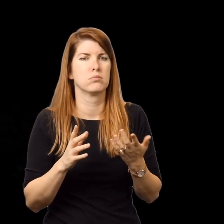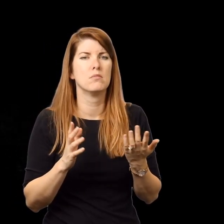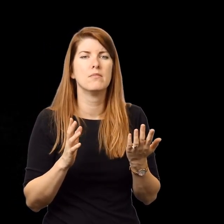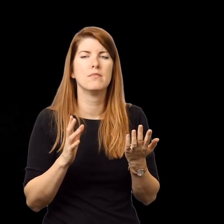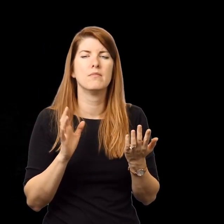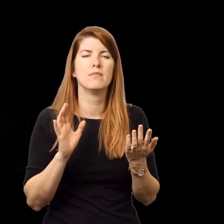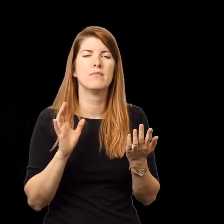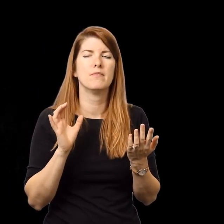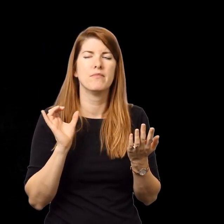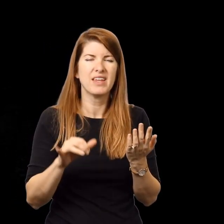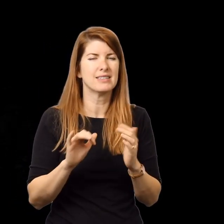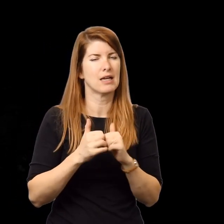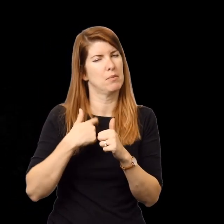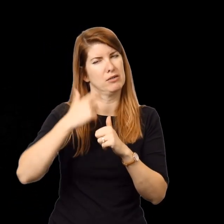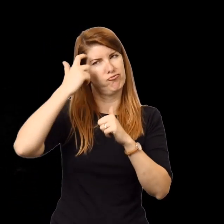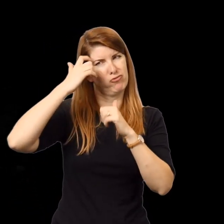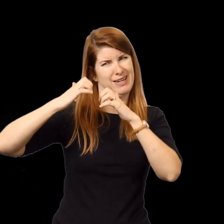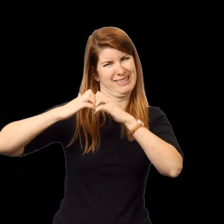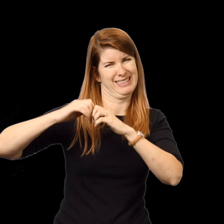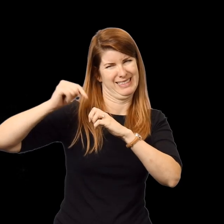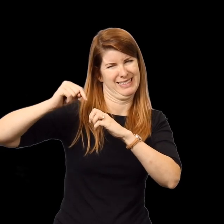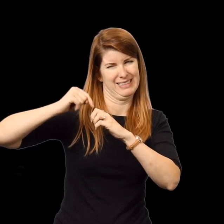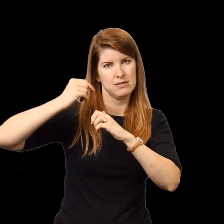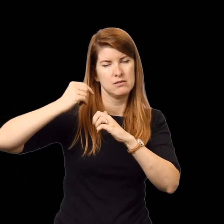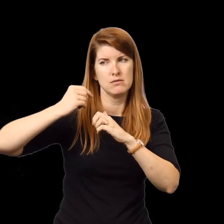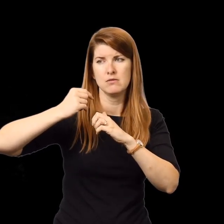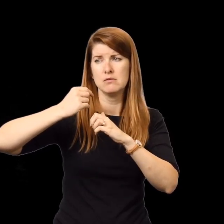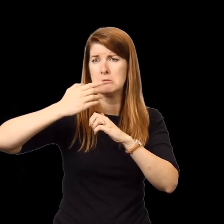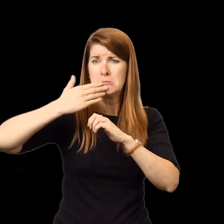This is the best way my brain knows how to take care of me.